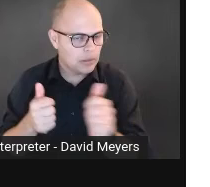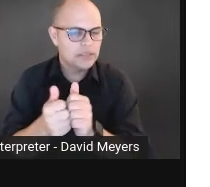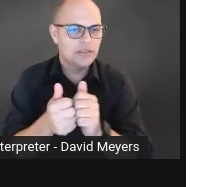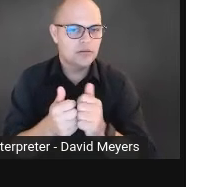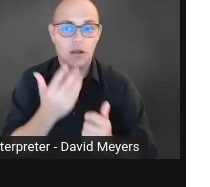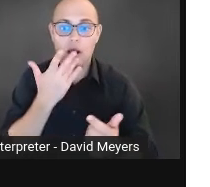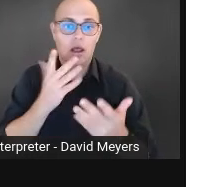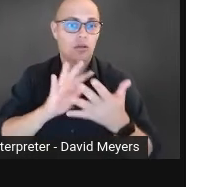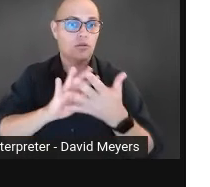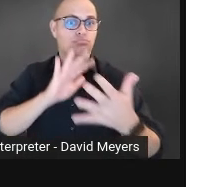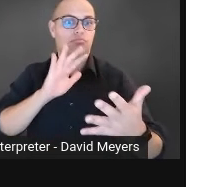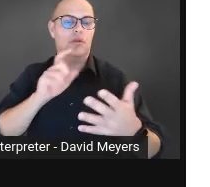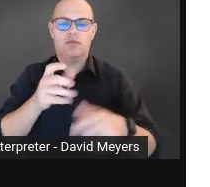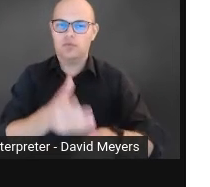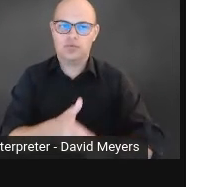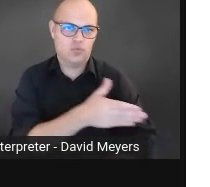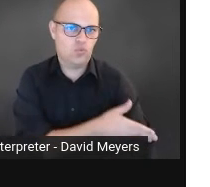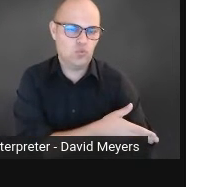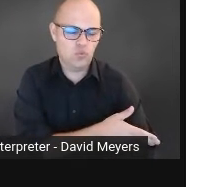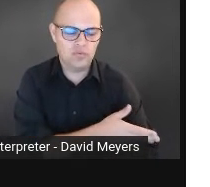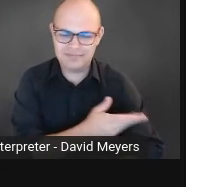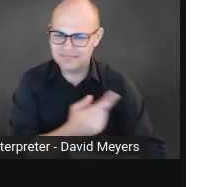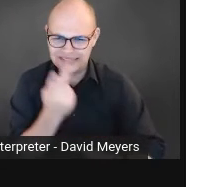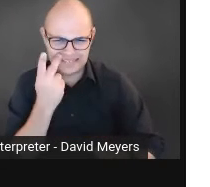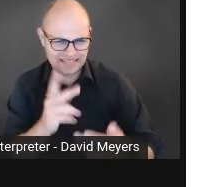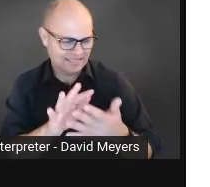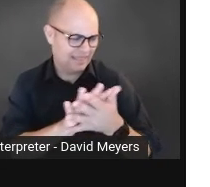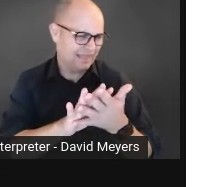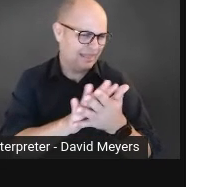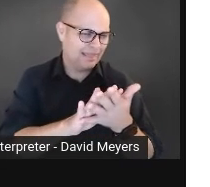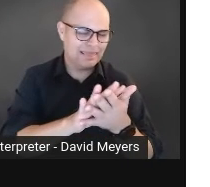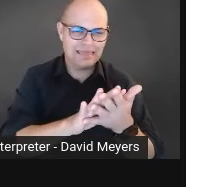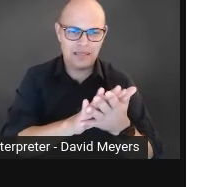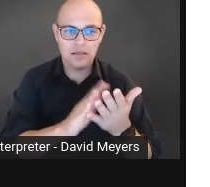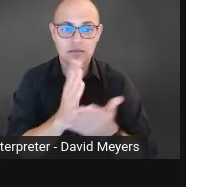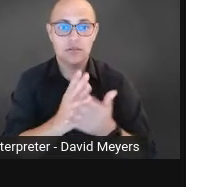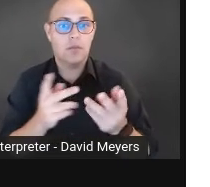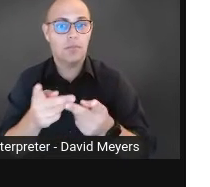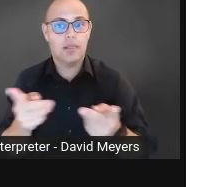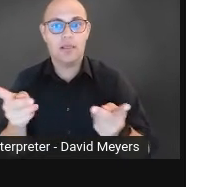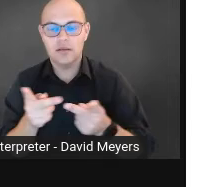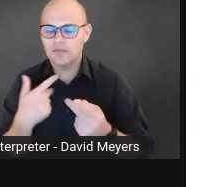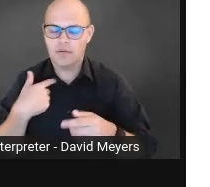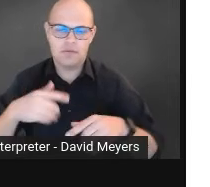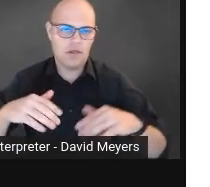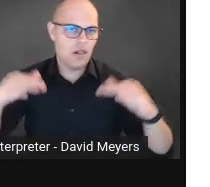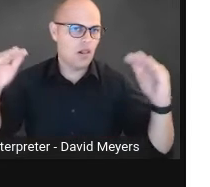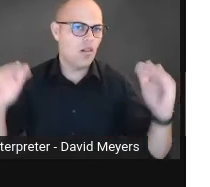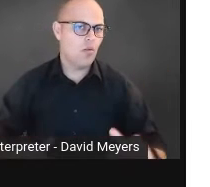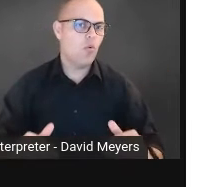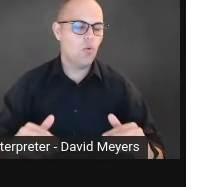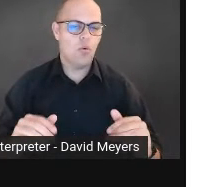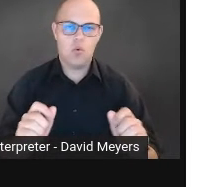There was some places where we had very low contrast and it was just difficult.